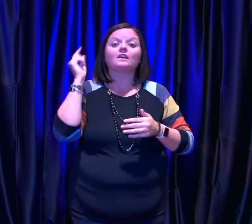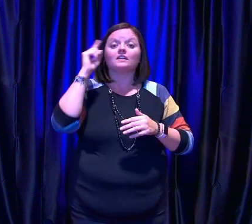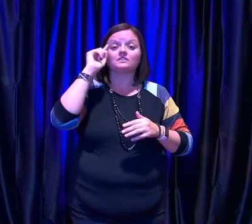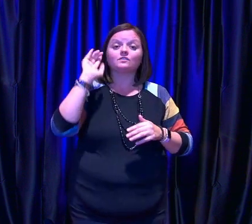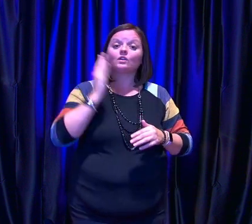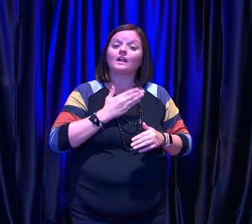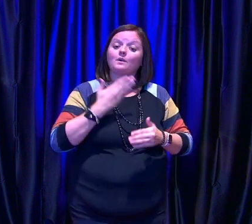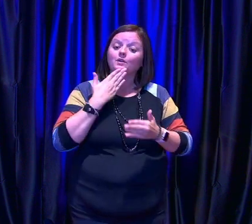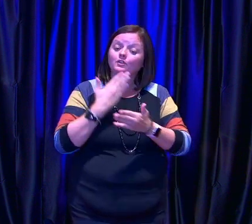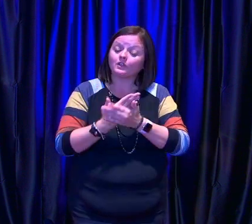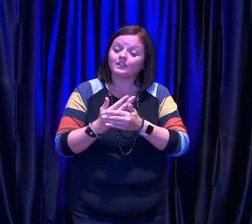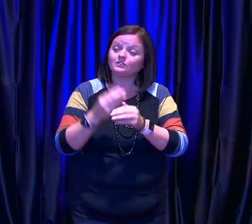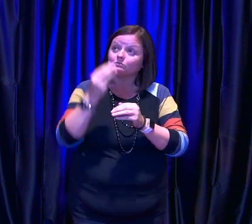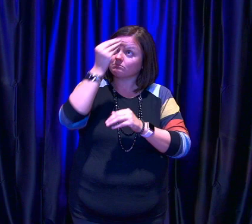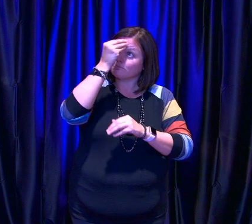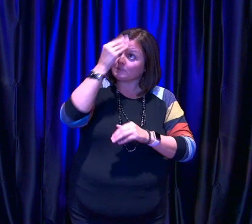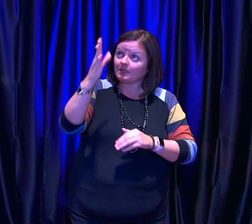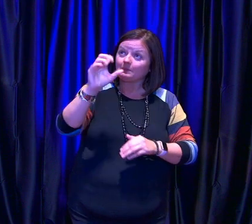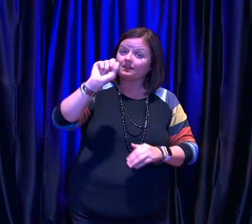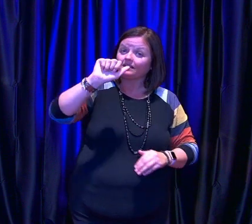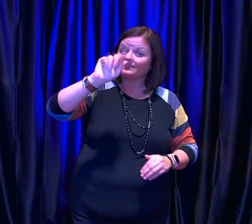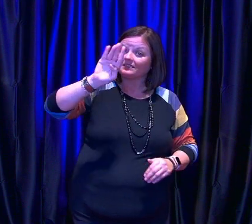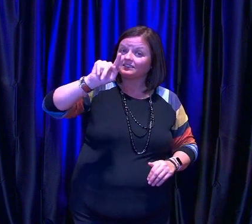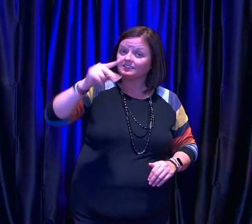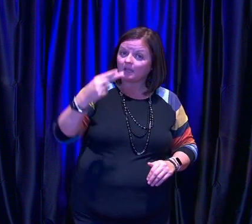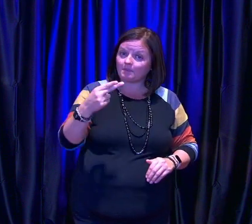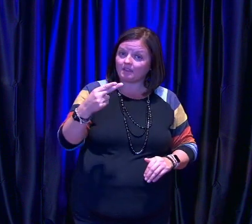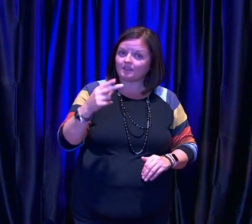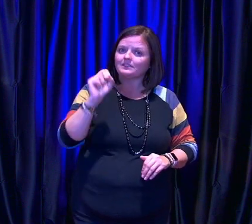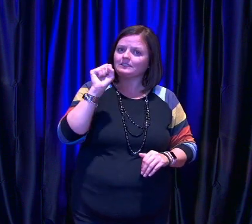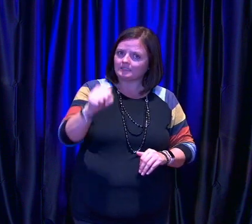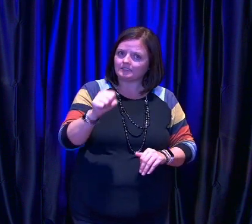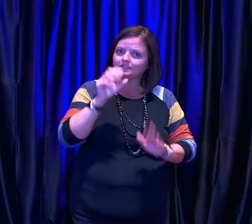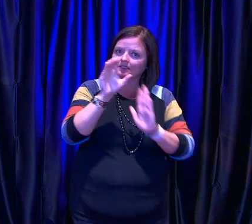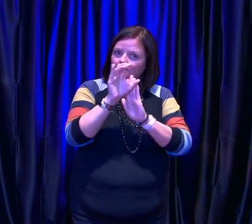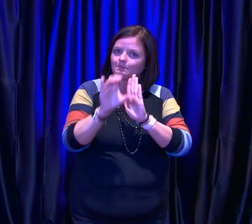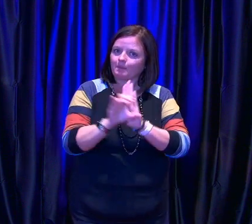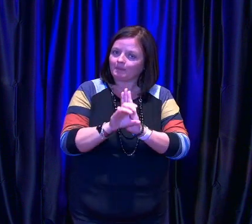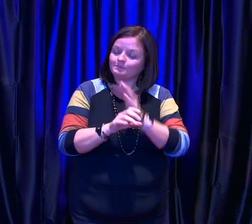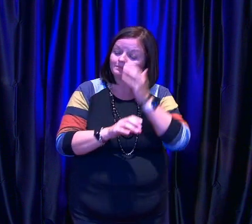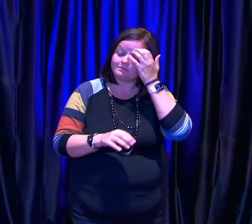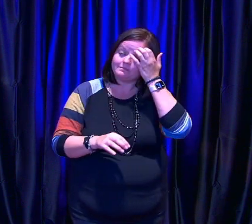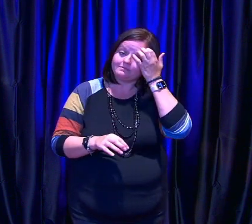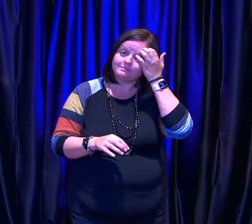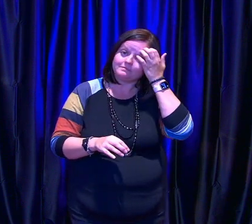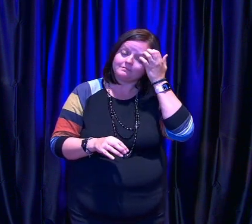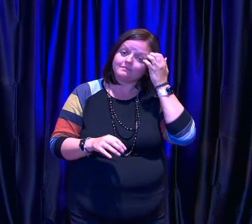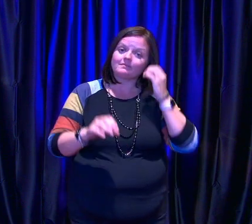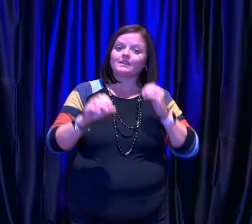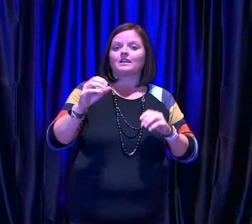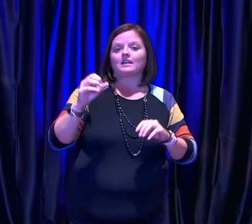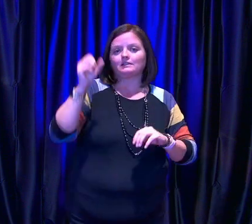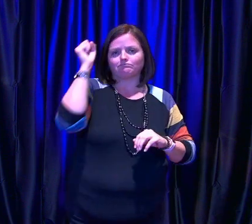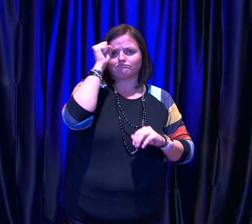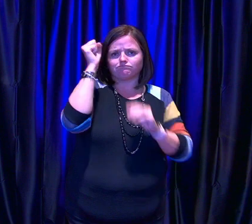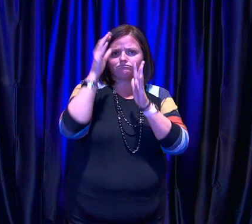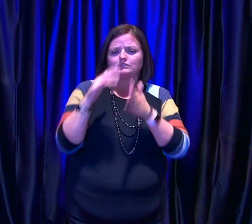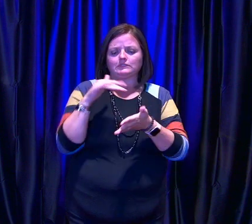keeping the sabbath is a commandment as as scholars study this they they